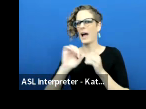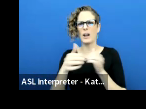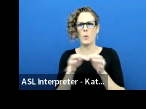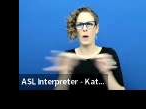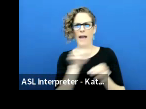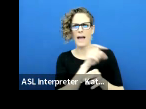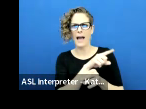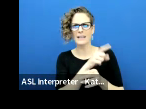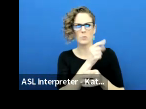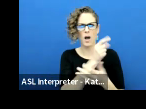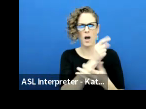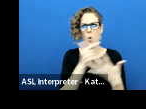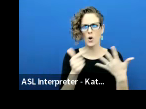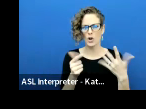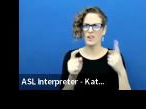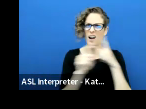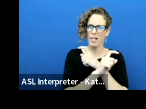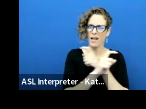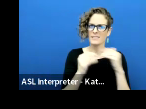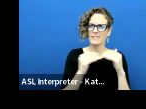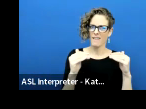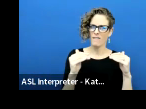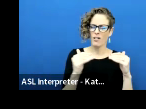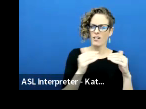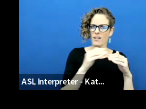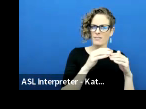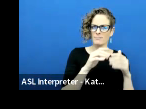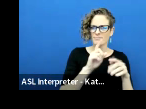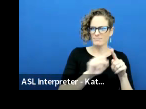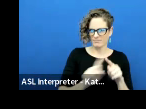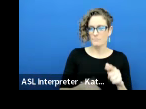order so those kind of things the cost is often a a big concern you know how much does it cost